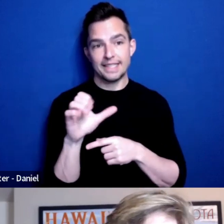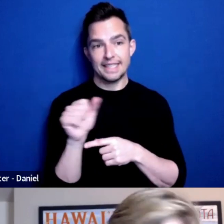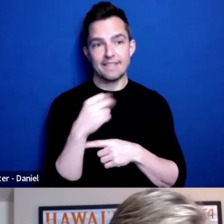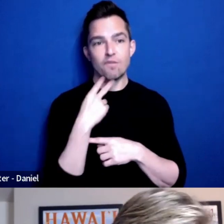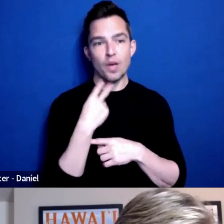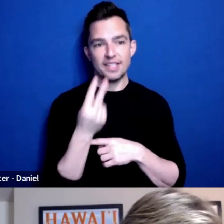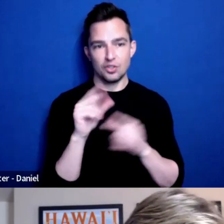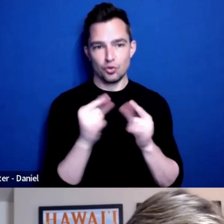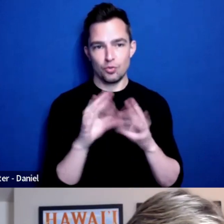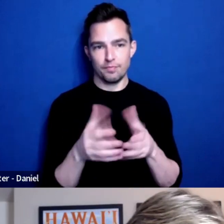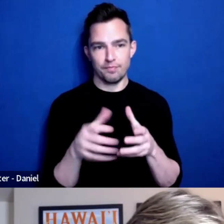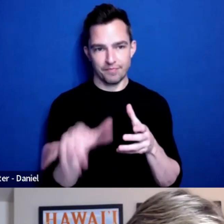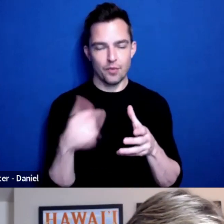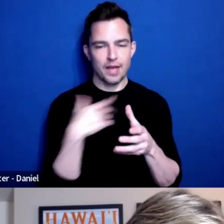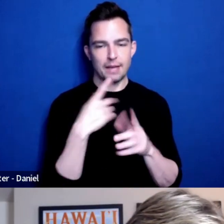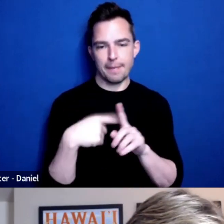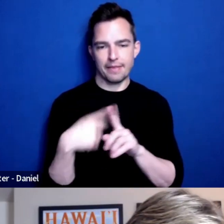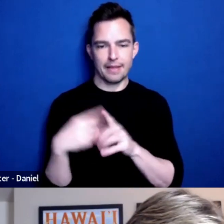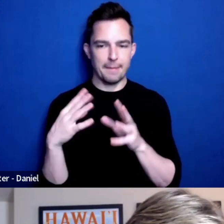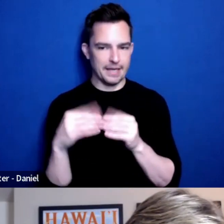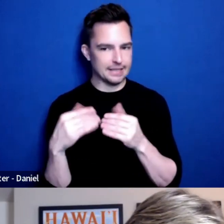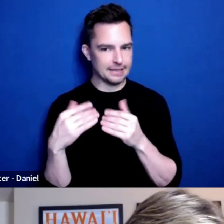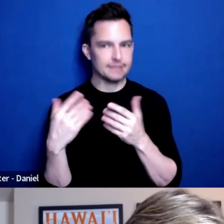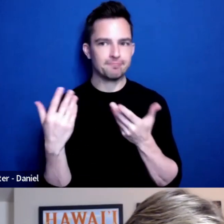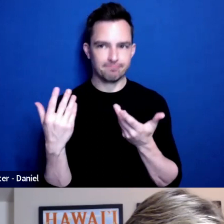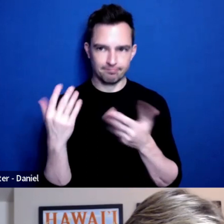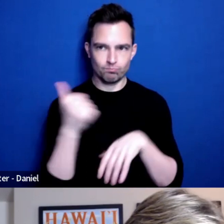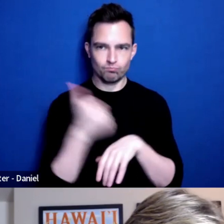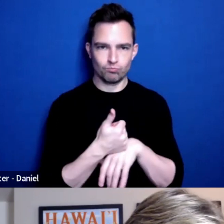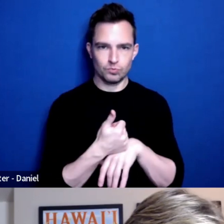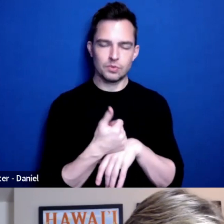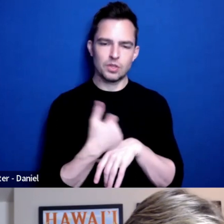we we had our monthly meetings that we were a volunteer group,